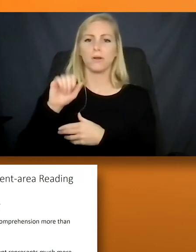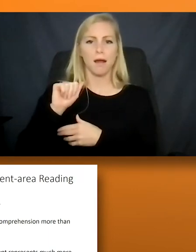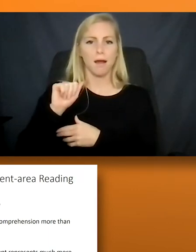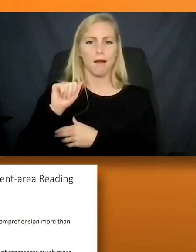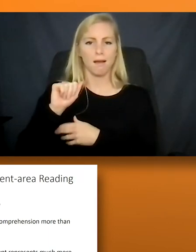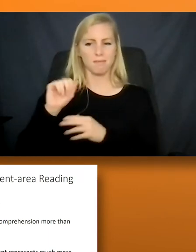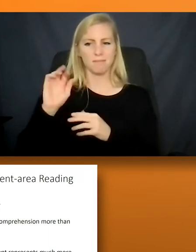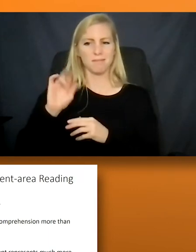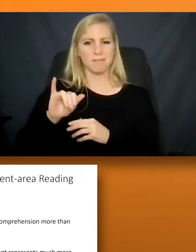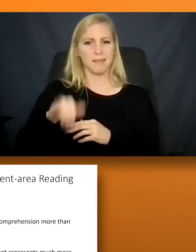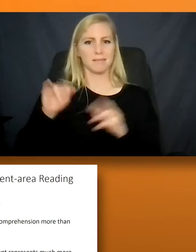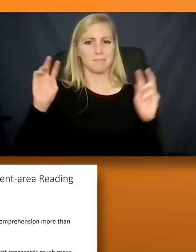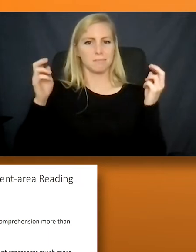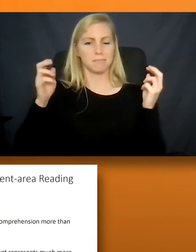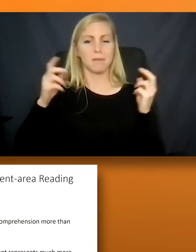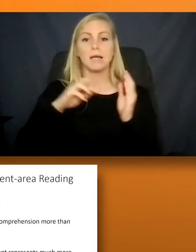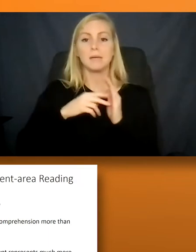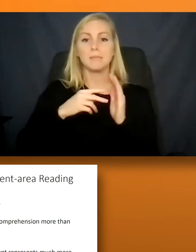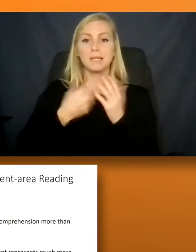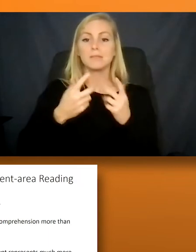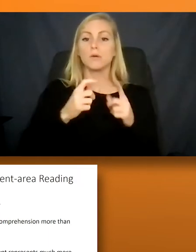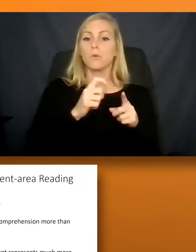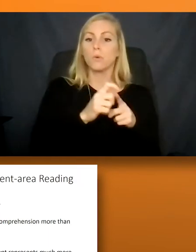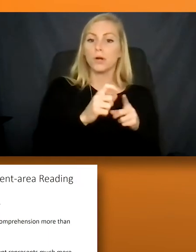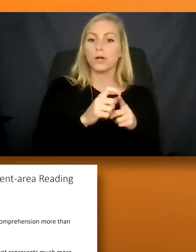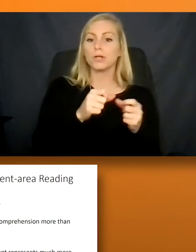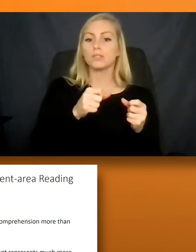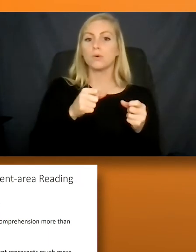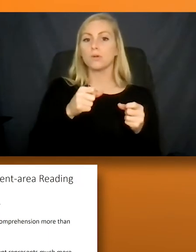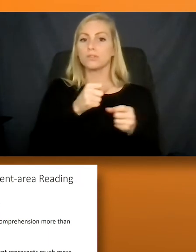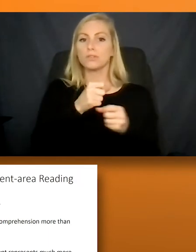Content-area, that term, means things--words or strategies